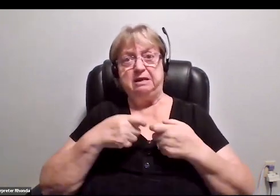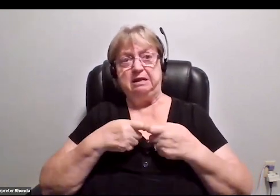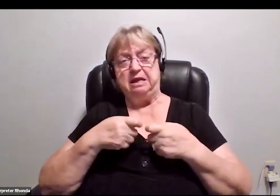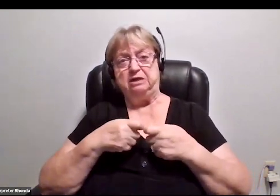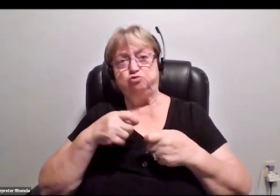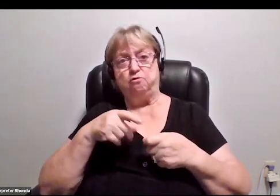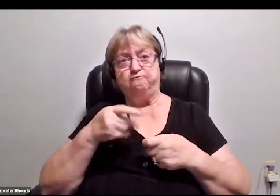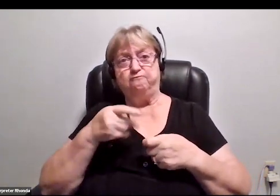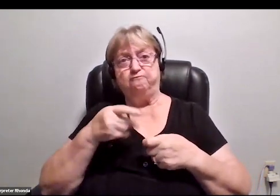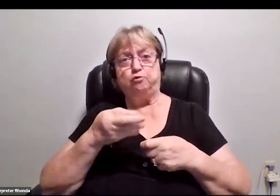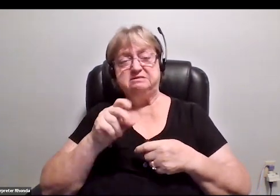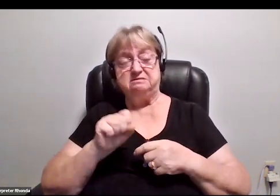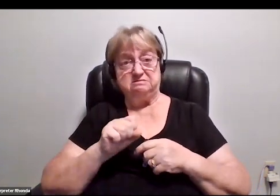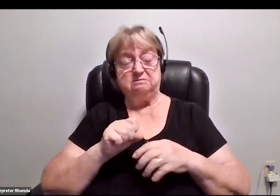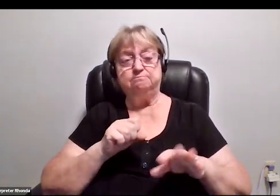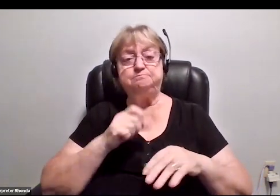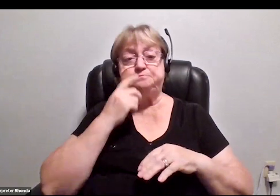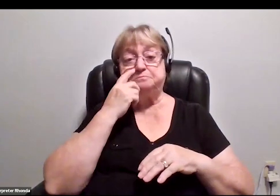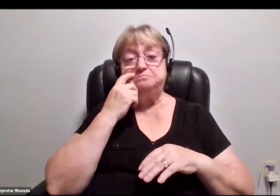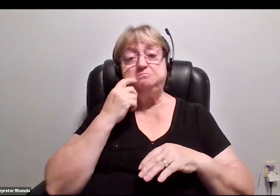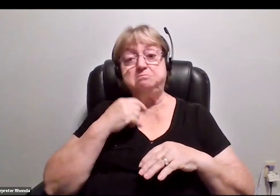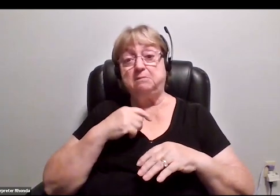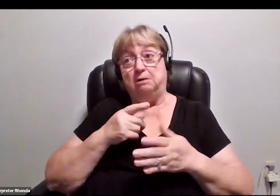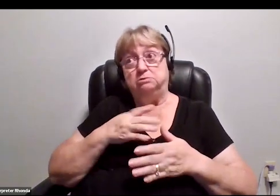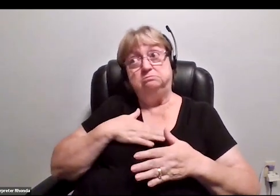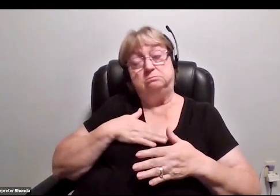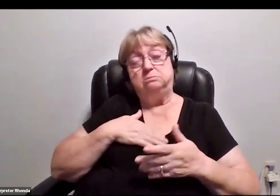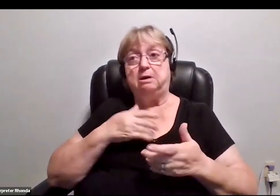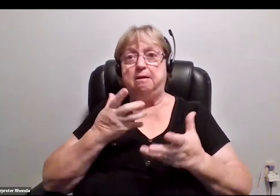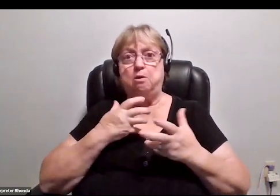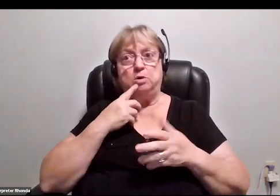and I wanted to be able to showcase that for a large audience.